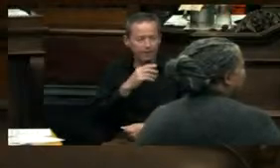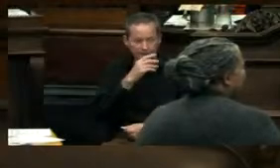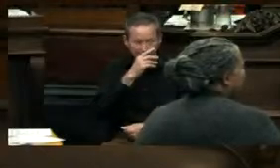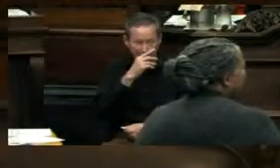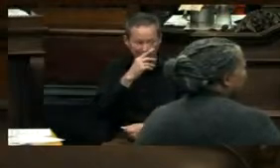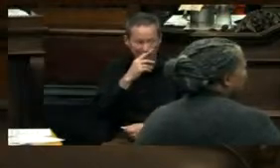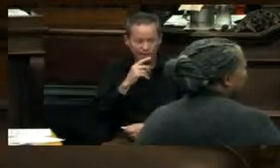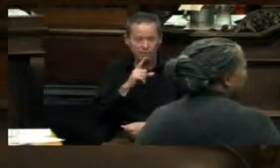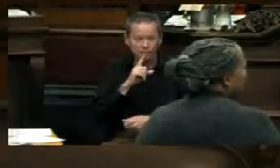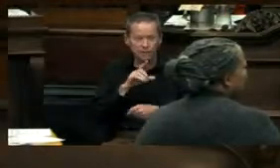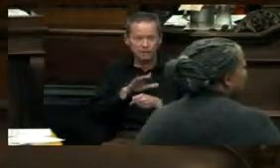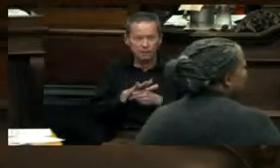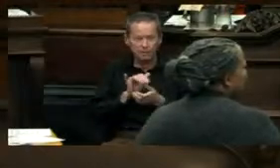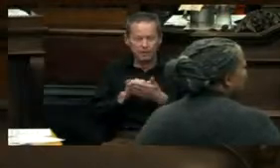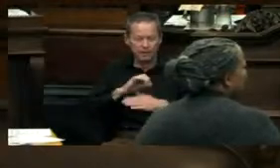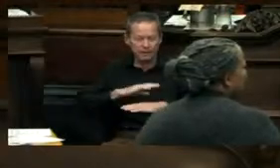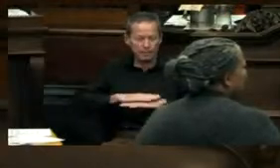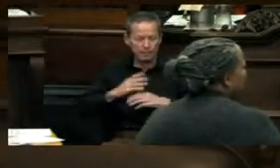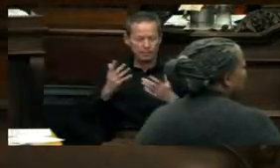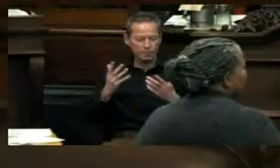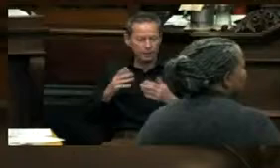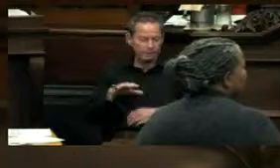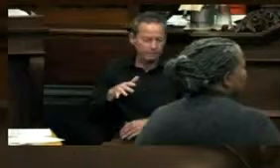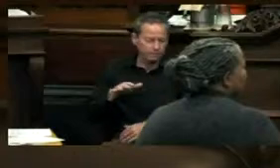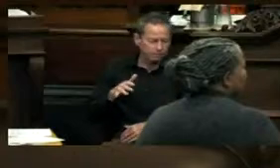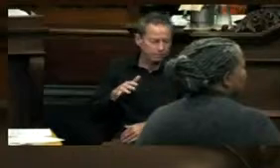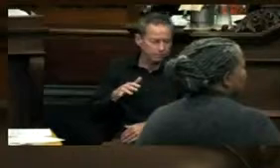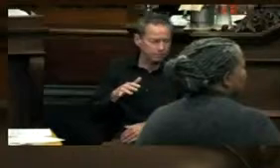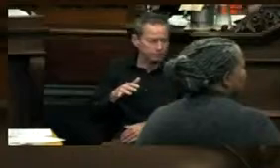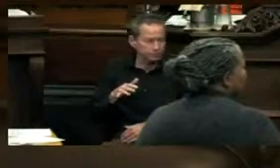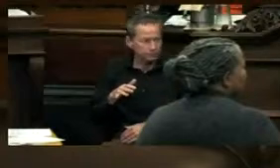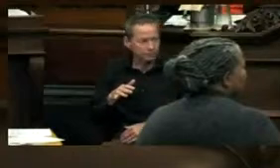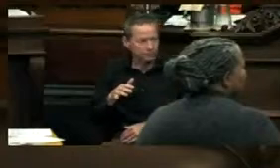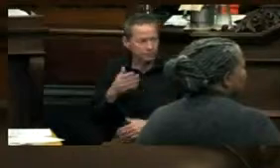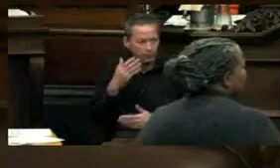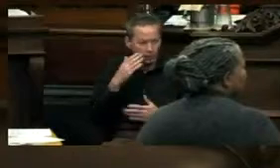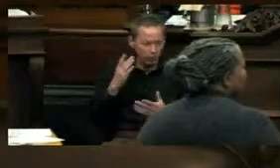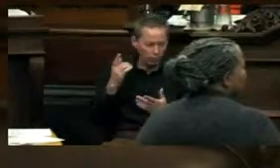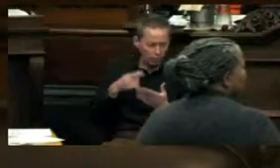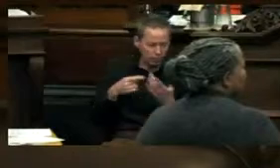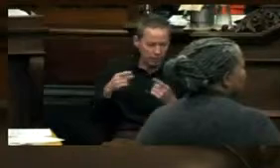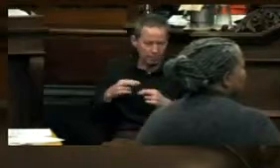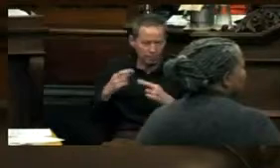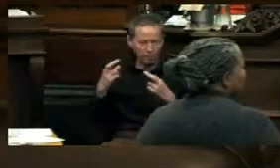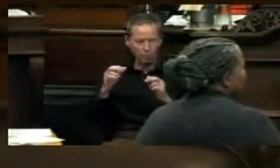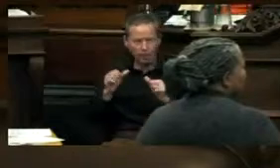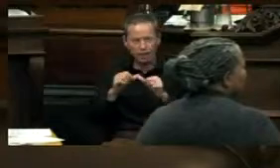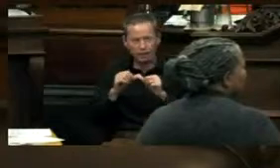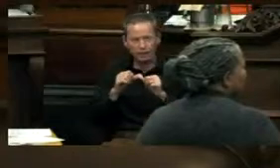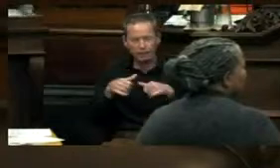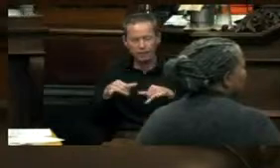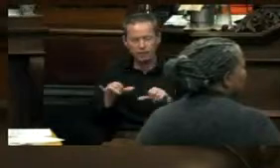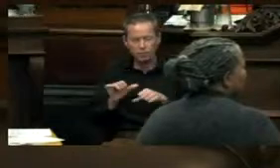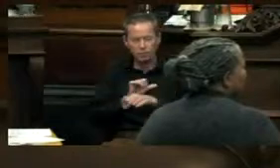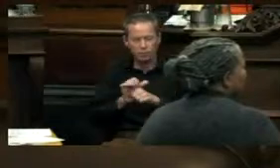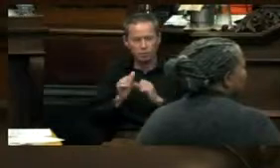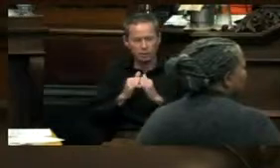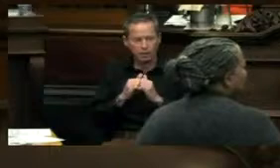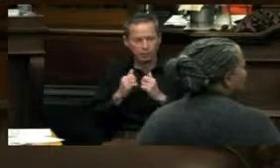when something like this potentially could happen? And the commitment at that table was